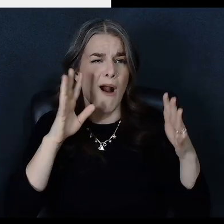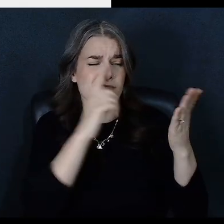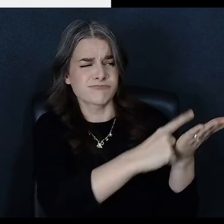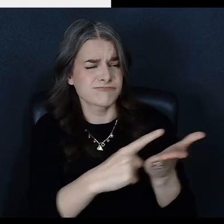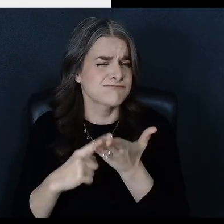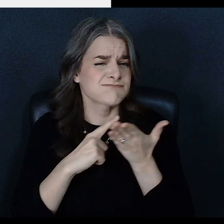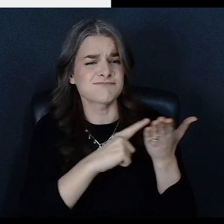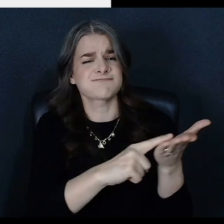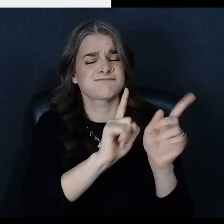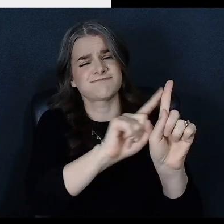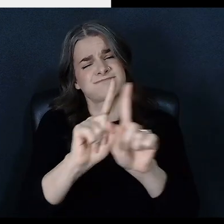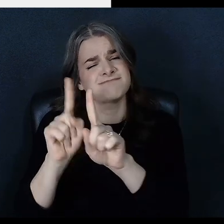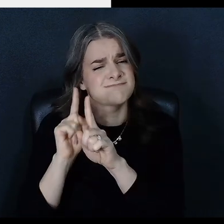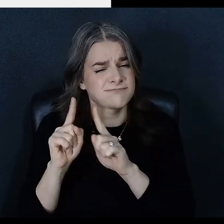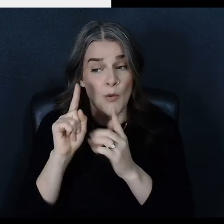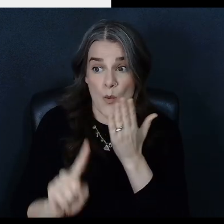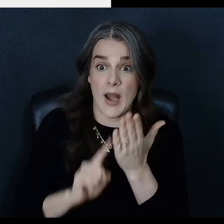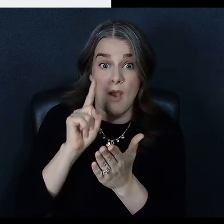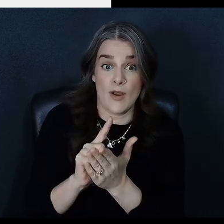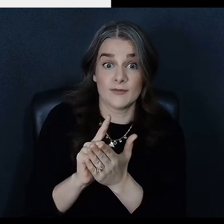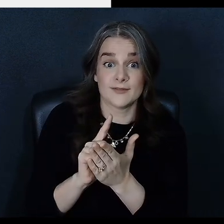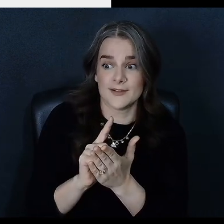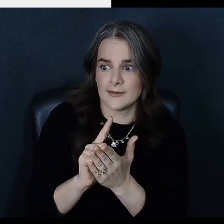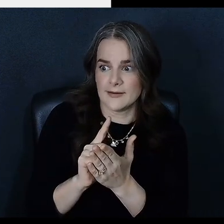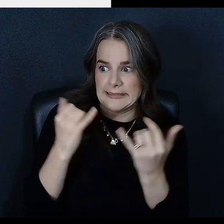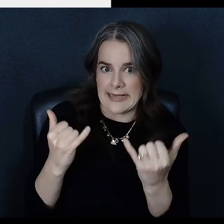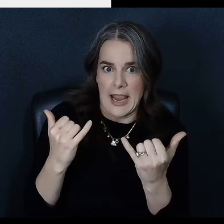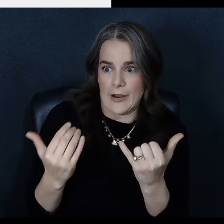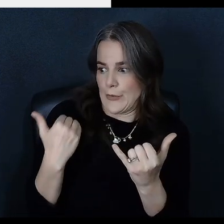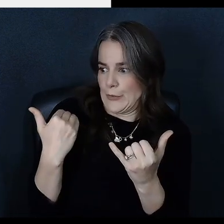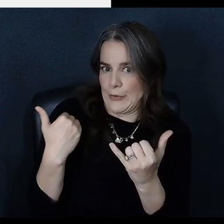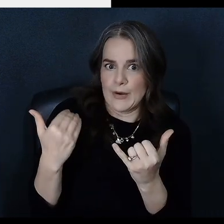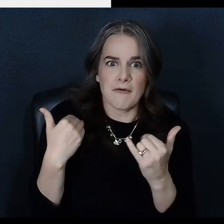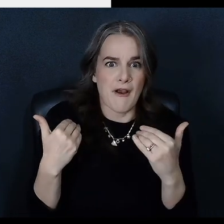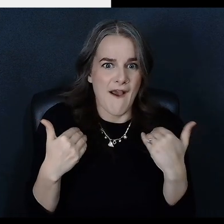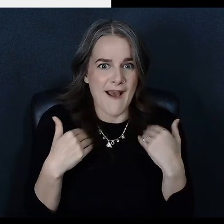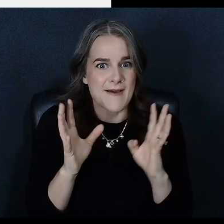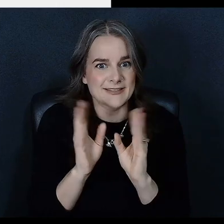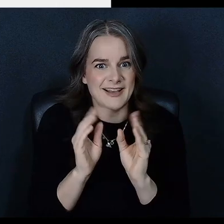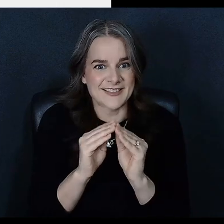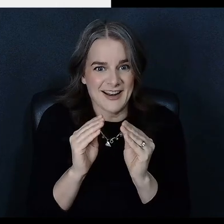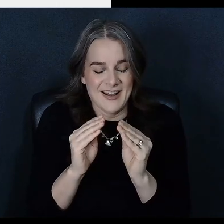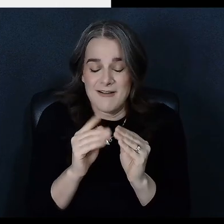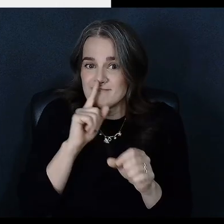We did this earlier today, and we talked about a lot of things, and it was exactly an hour. So I think we're going to run right up on the end as we go.